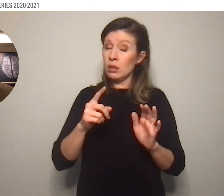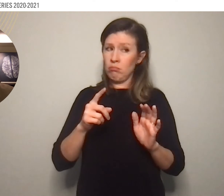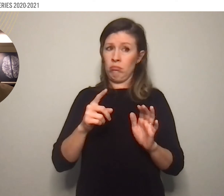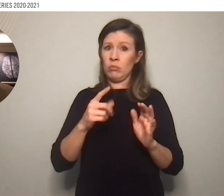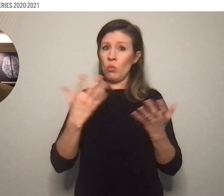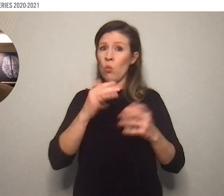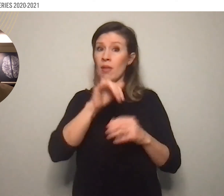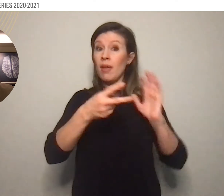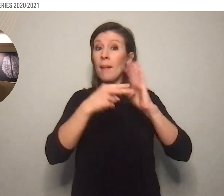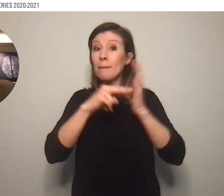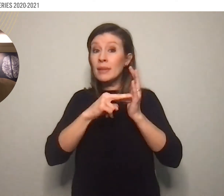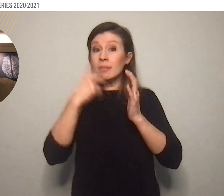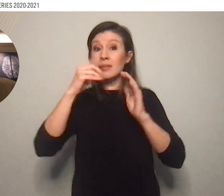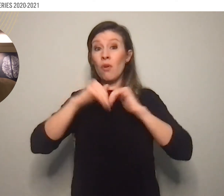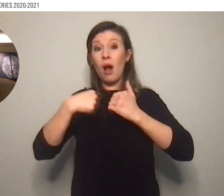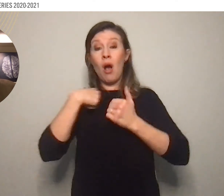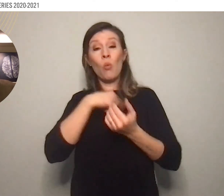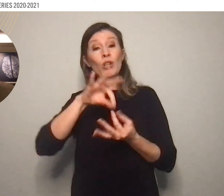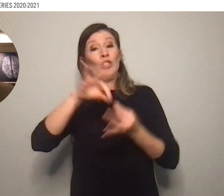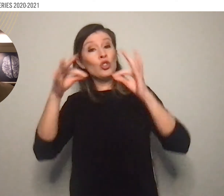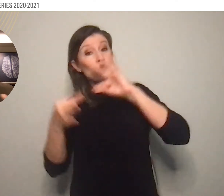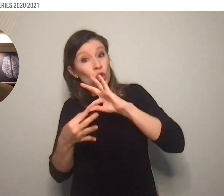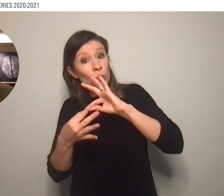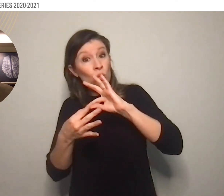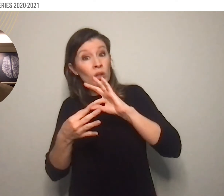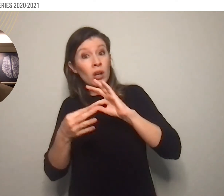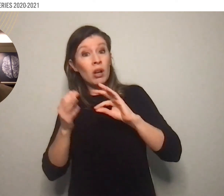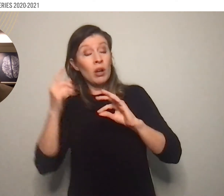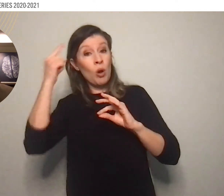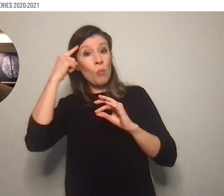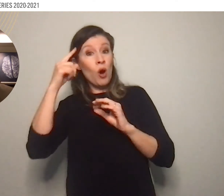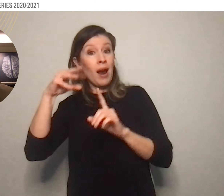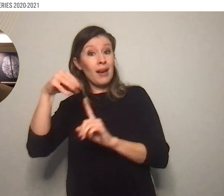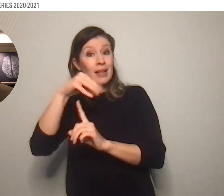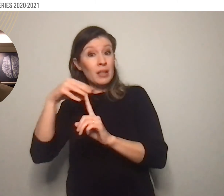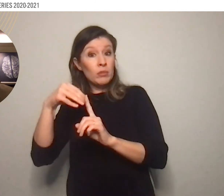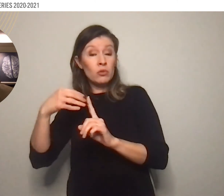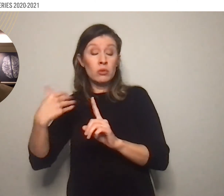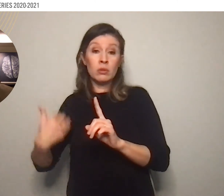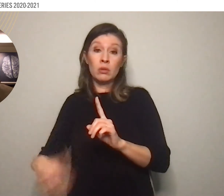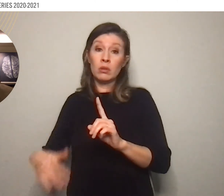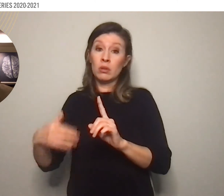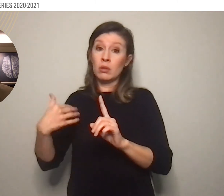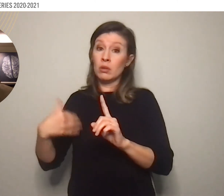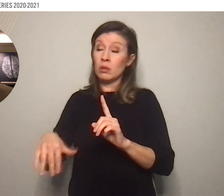is, is relatively profound with regard to how we interpret brain imaging that we see with MRI